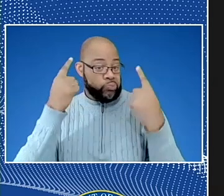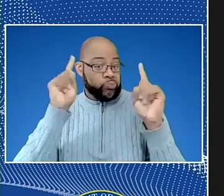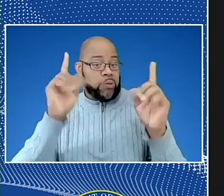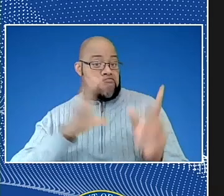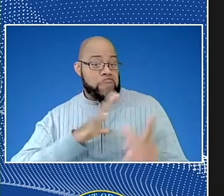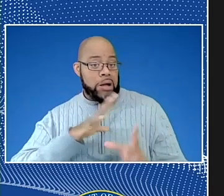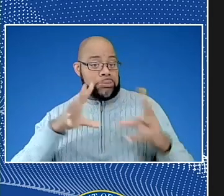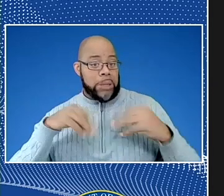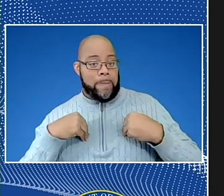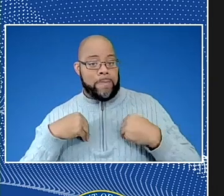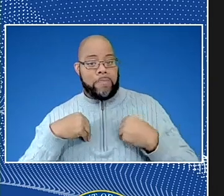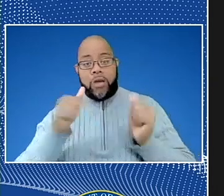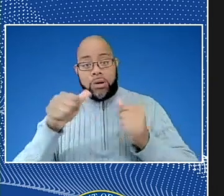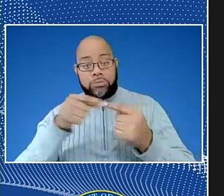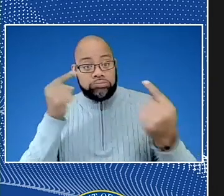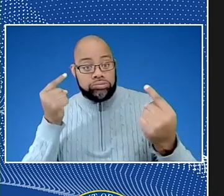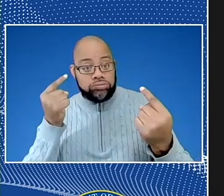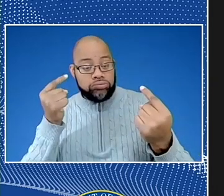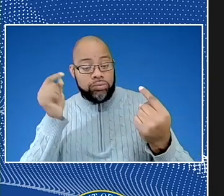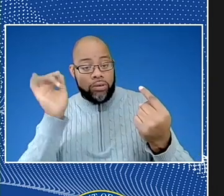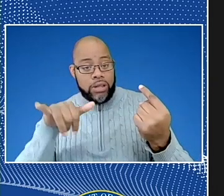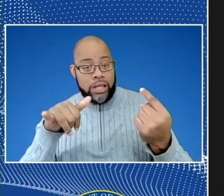Is anyone opposed to that suggestion?